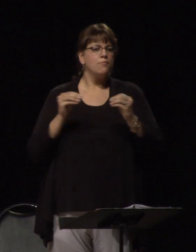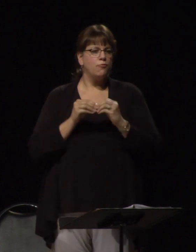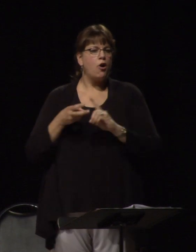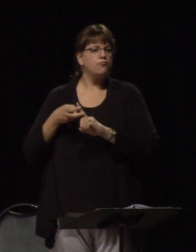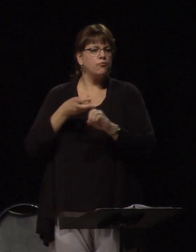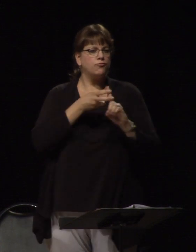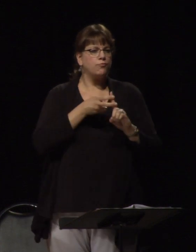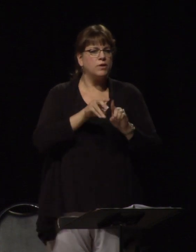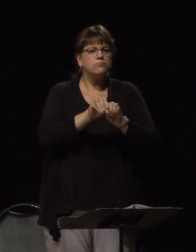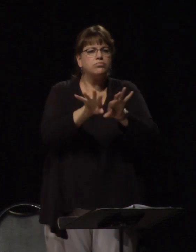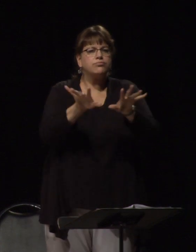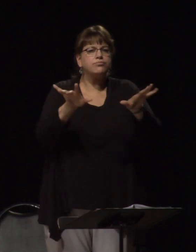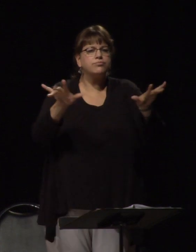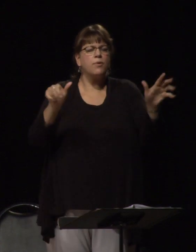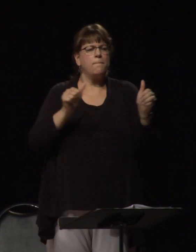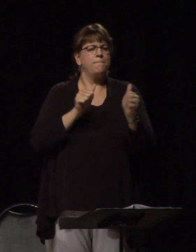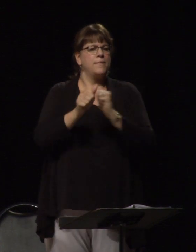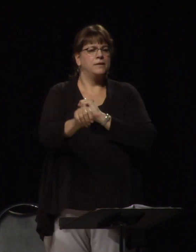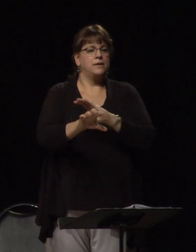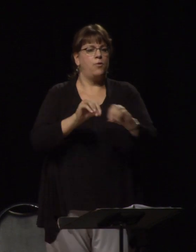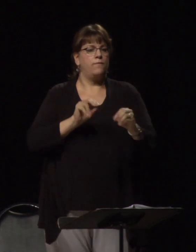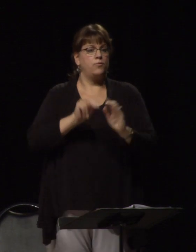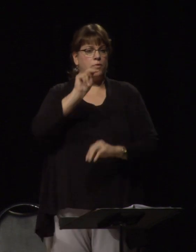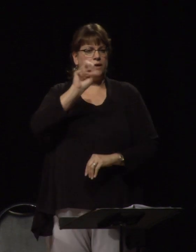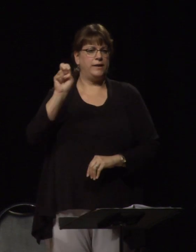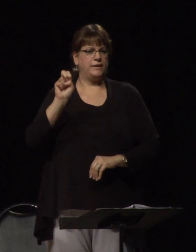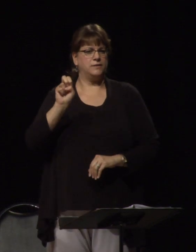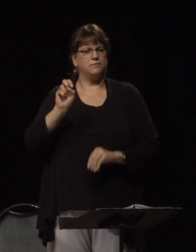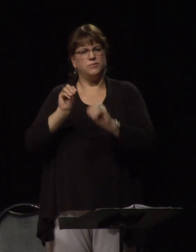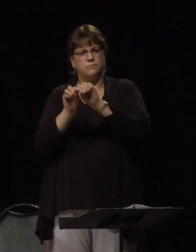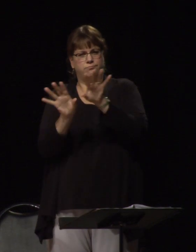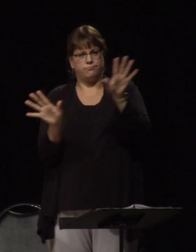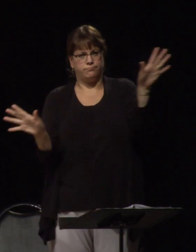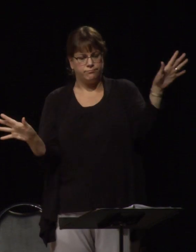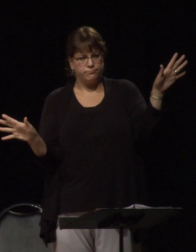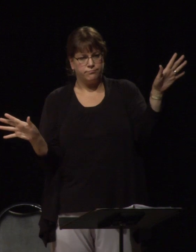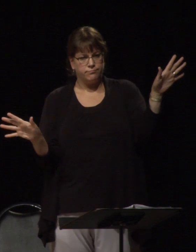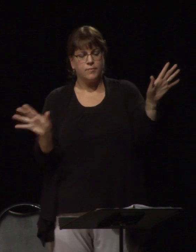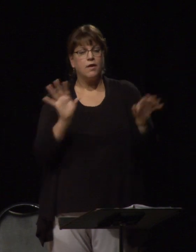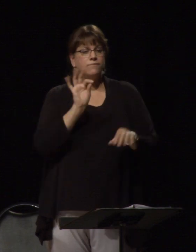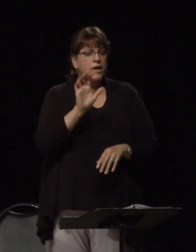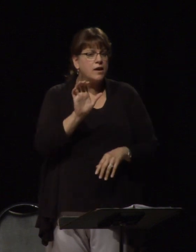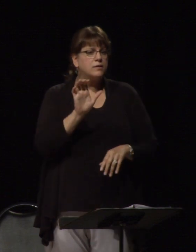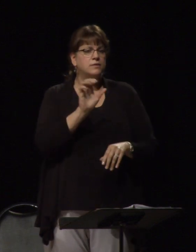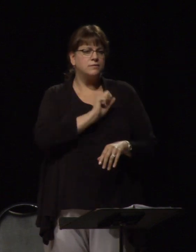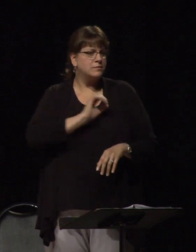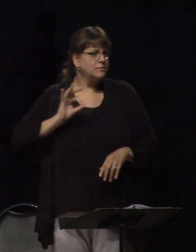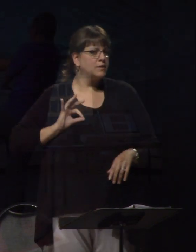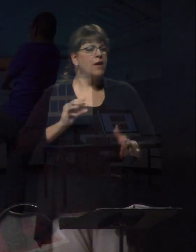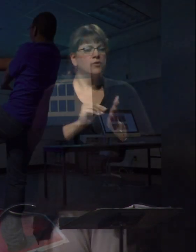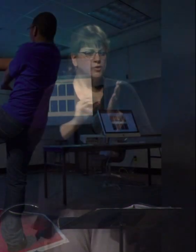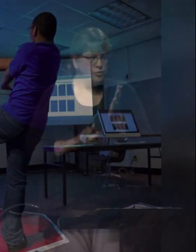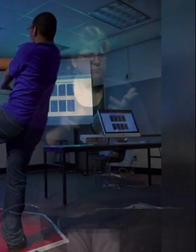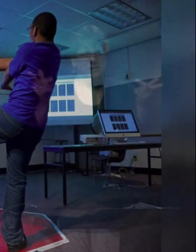TALENTED STUDENTS, STAFF, AND FACULTY. WE MUST CONTINUE TO GROW OUR REPUTATION AS A PLACE WHERE INNOVATION, CREATIVITY, AND